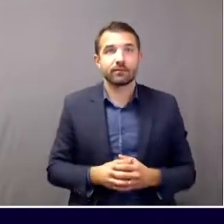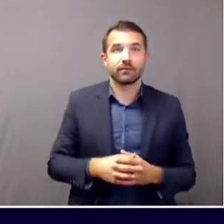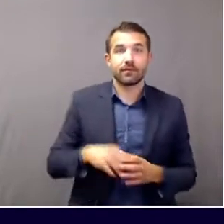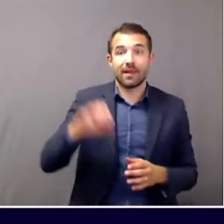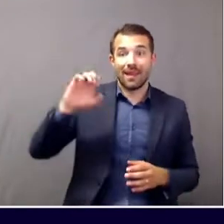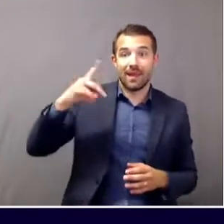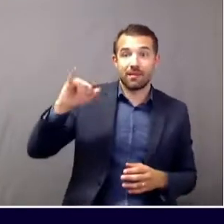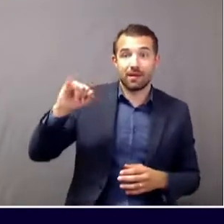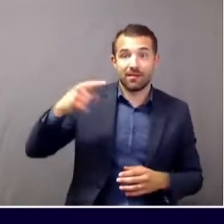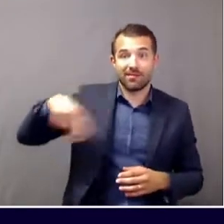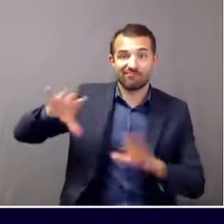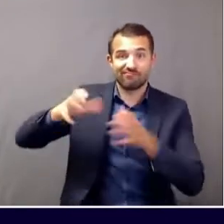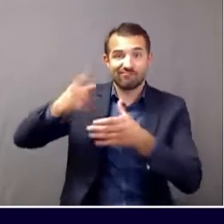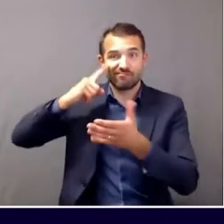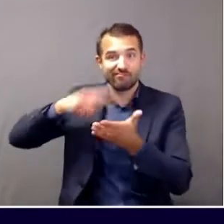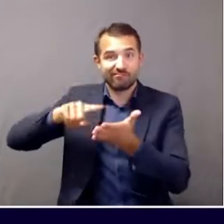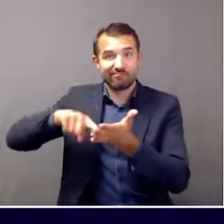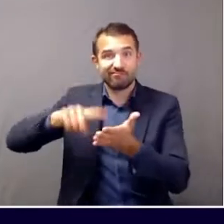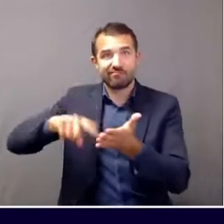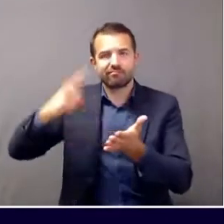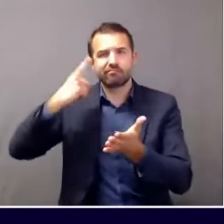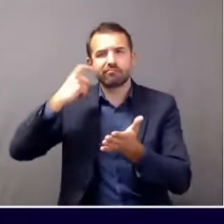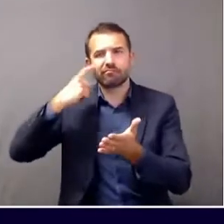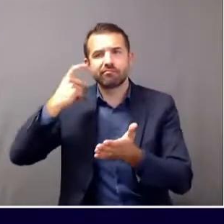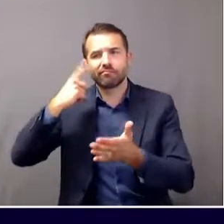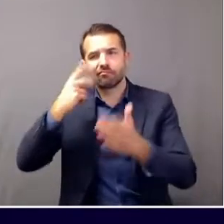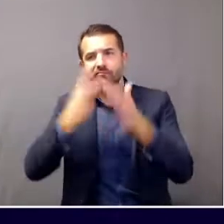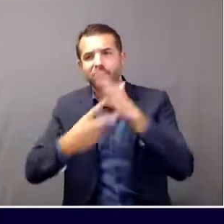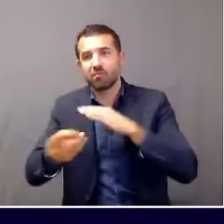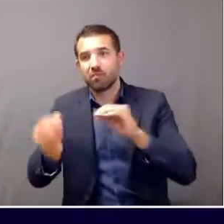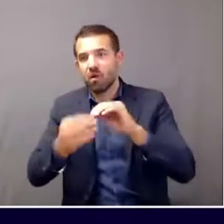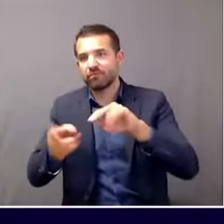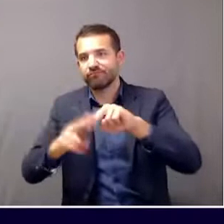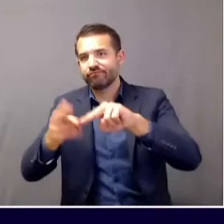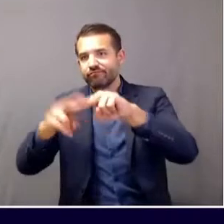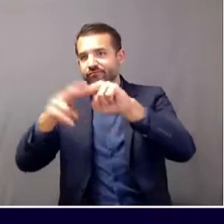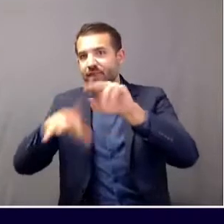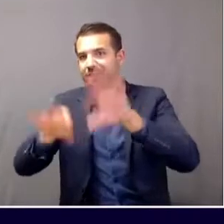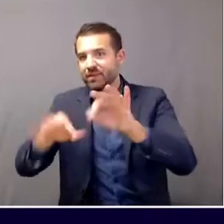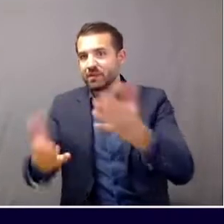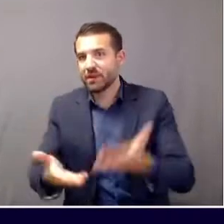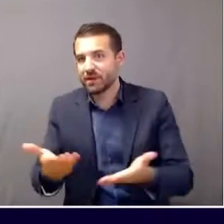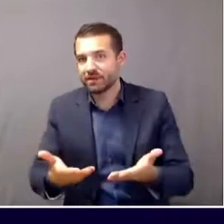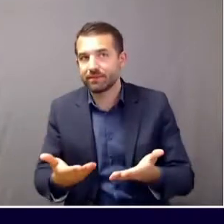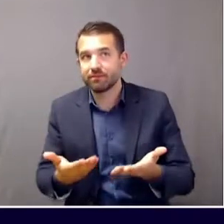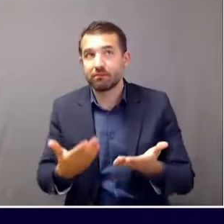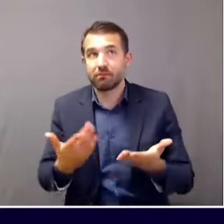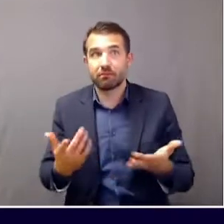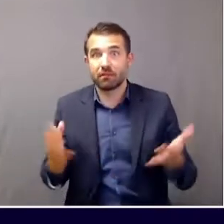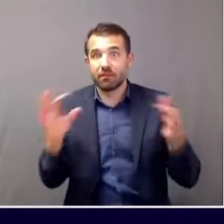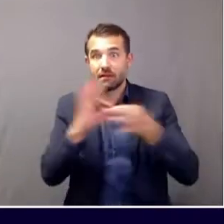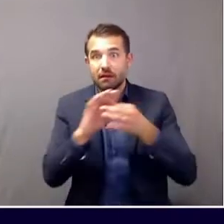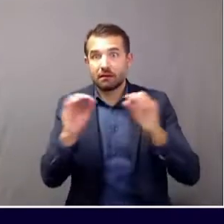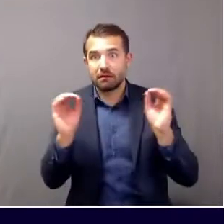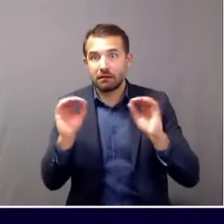start being reported our our attempt to now is to link new